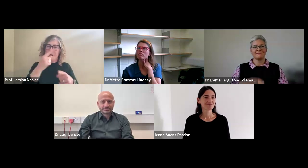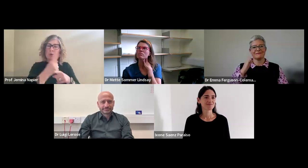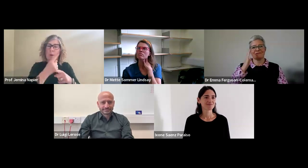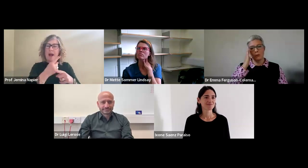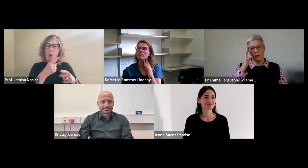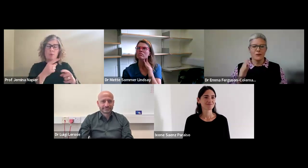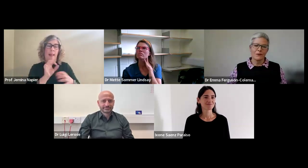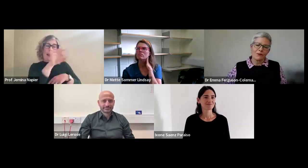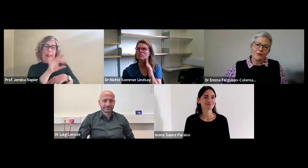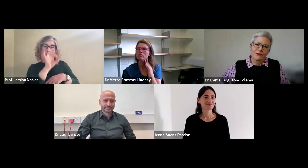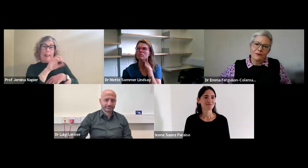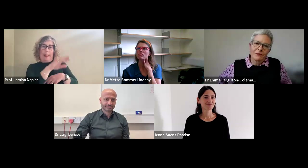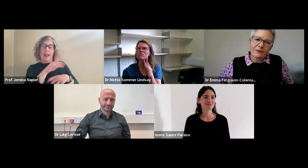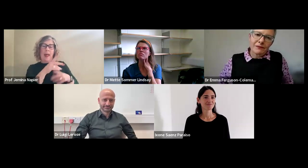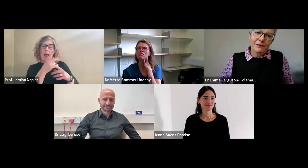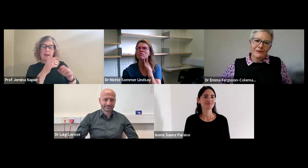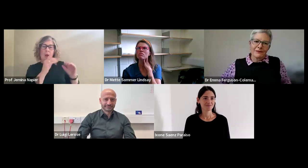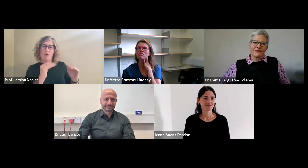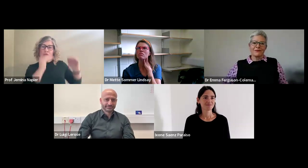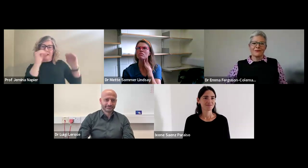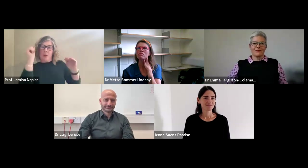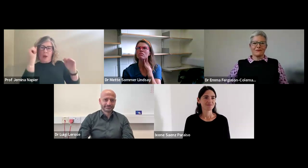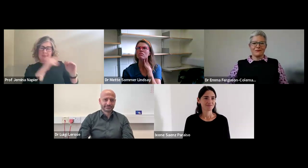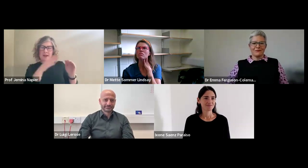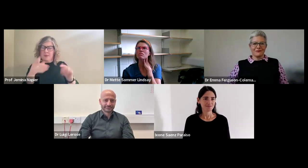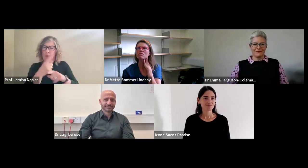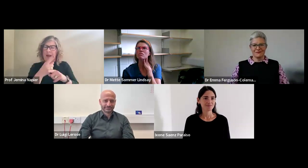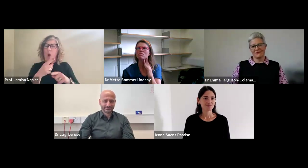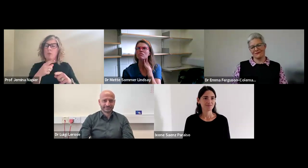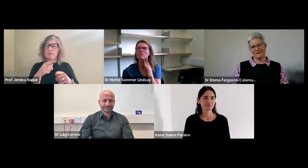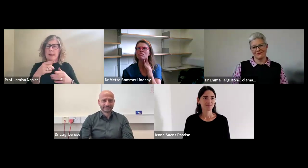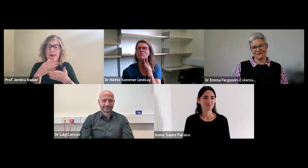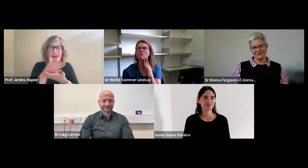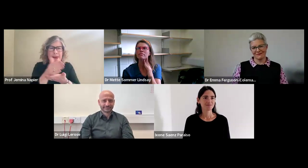you're talking about, that's interesting. Luigi's talked about drip feeding gradual awareness and